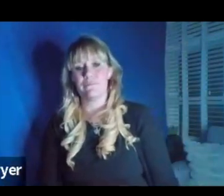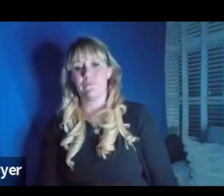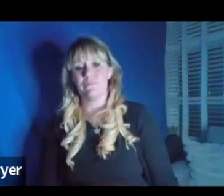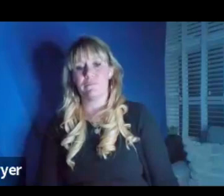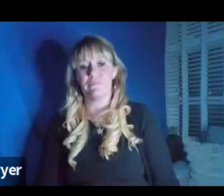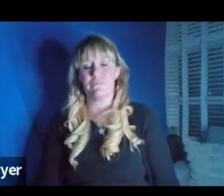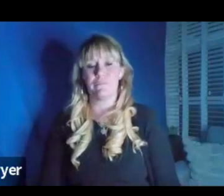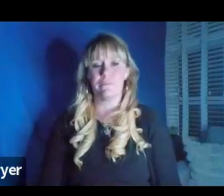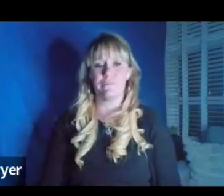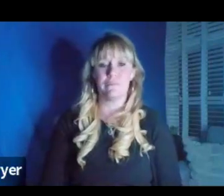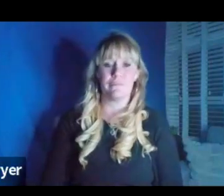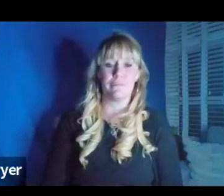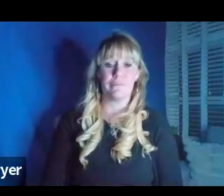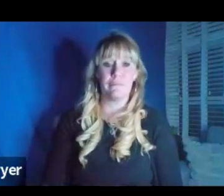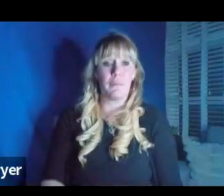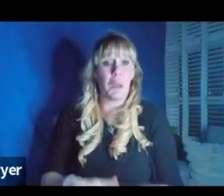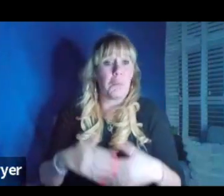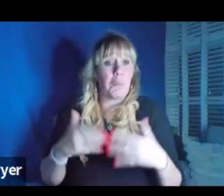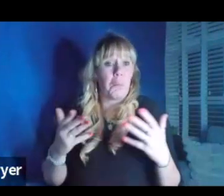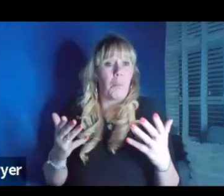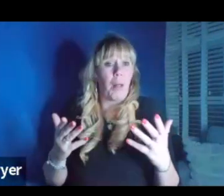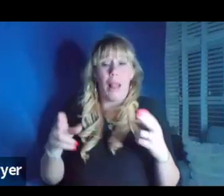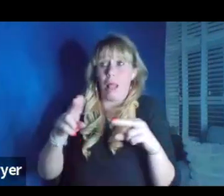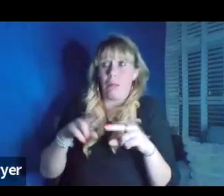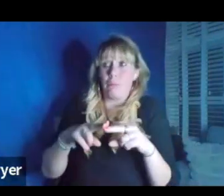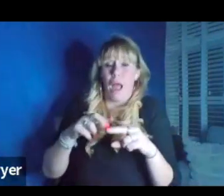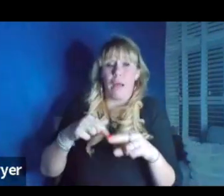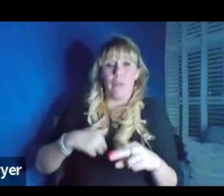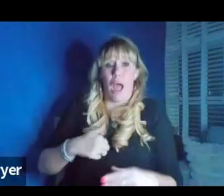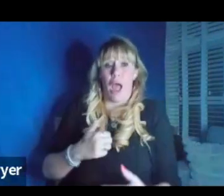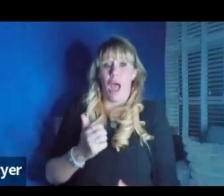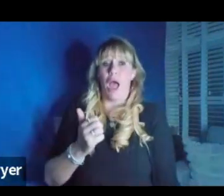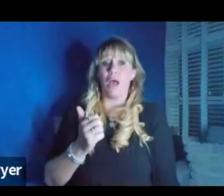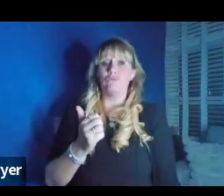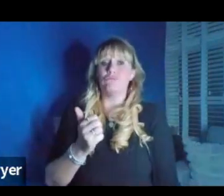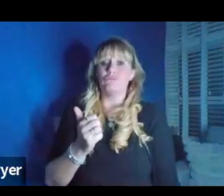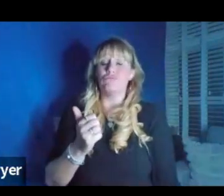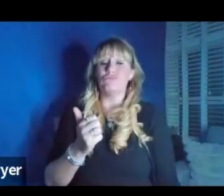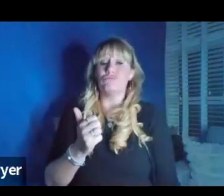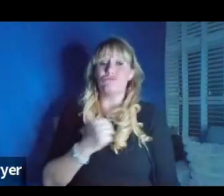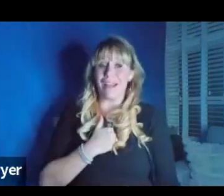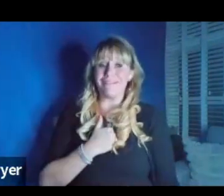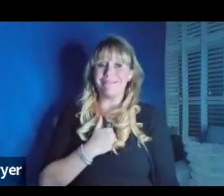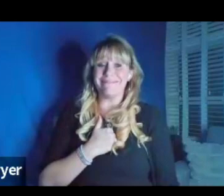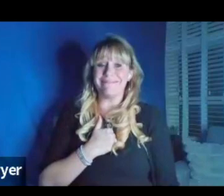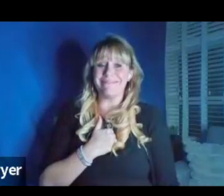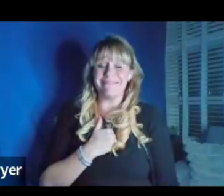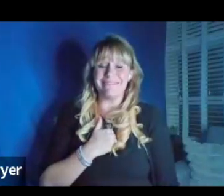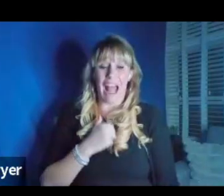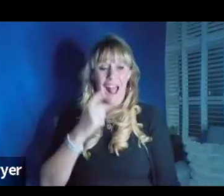Well Pop, I was right and I found her